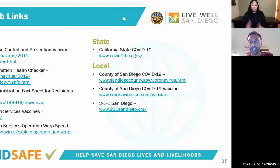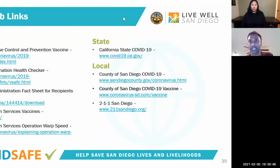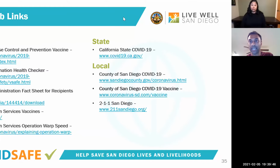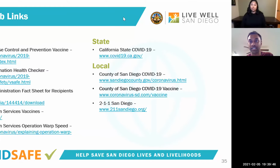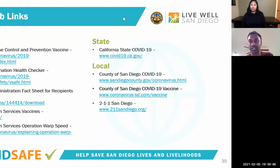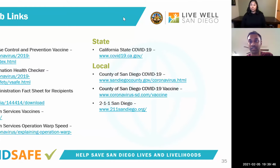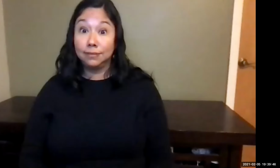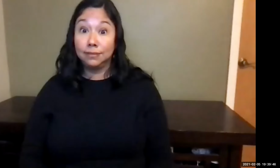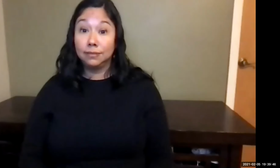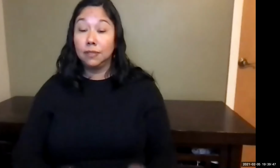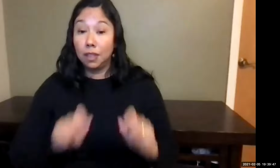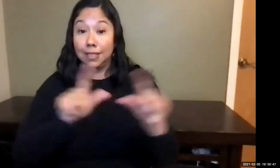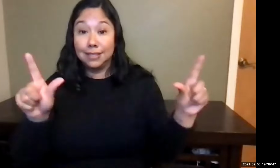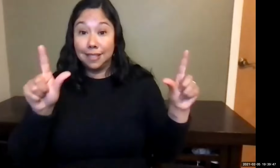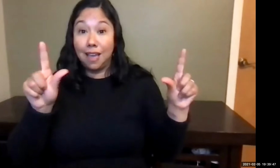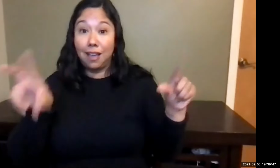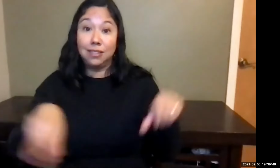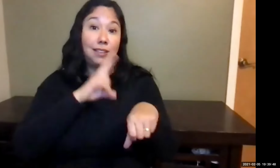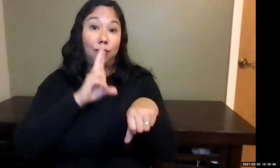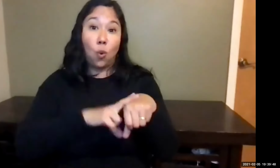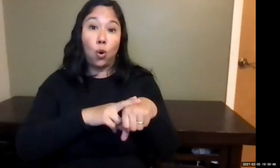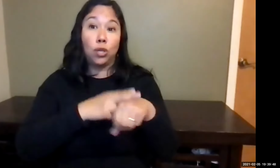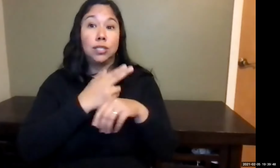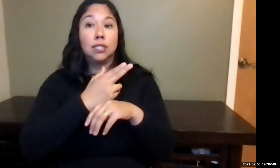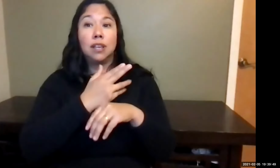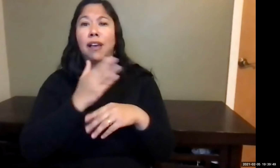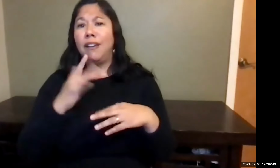And these slides are of course freely available to share.